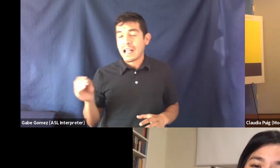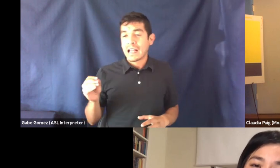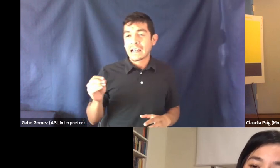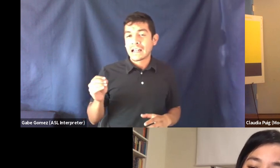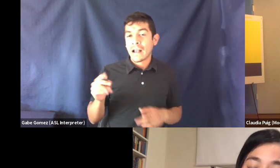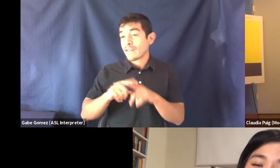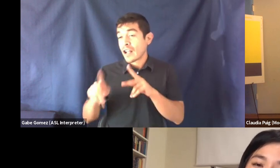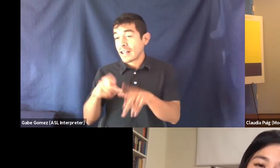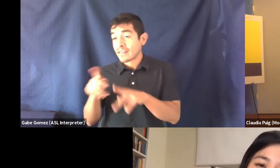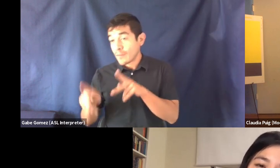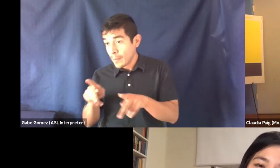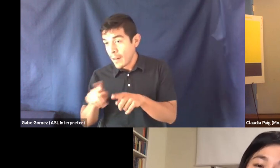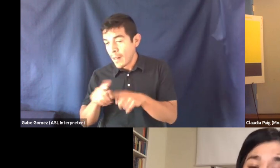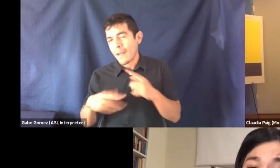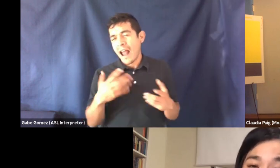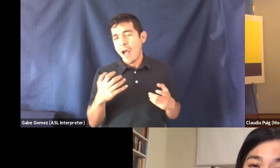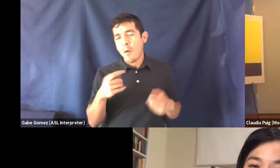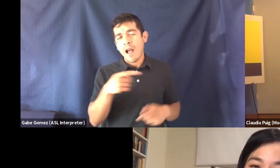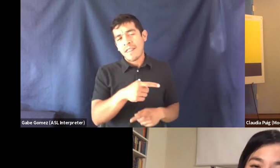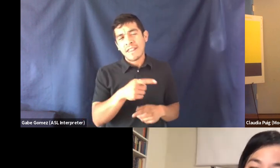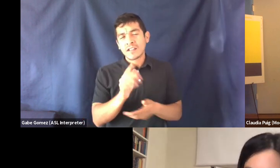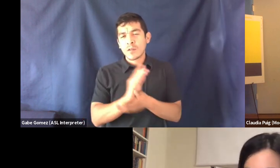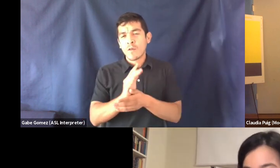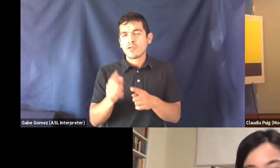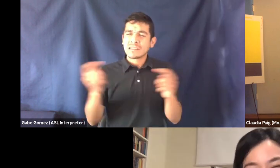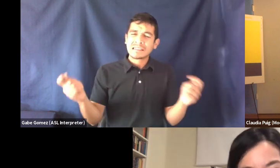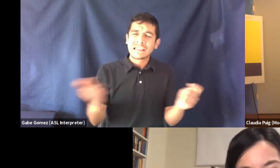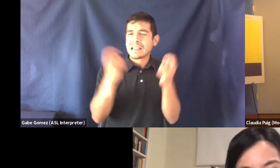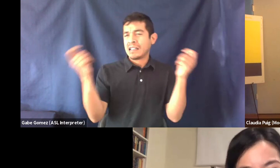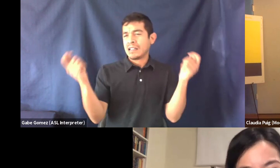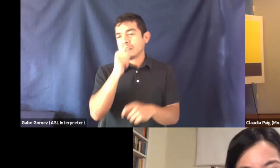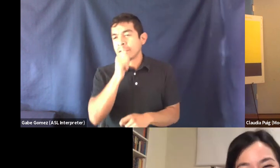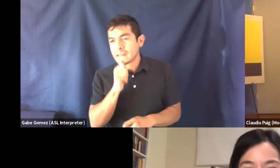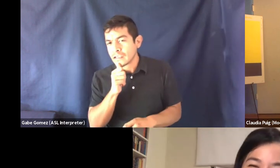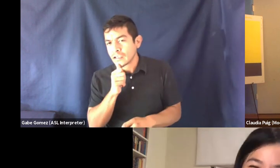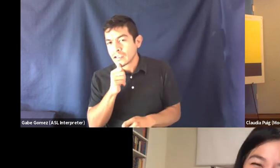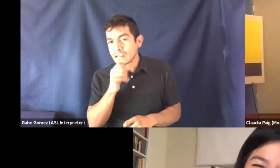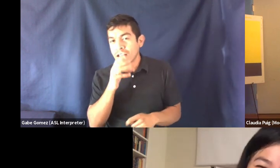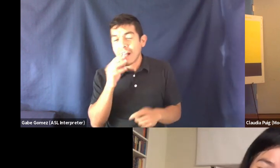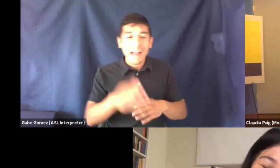and compassion and diversity and everything. In a very specific stunt. I love that.